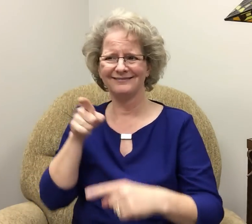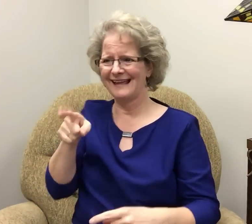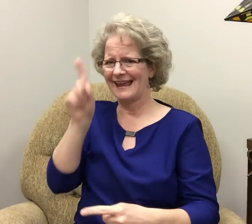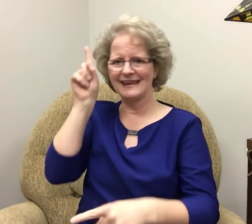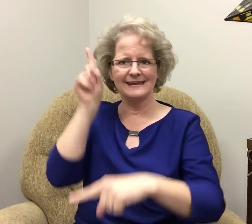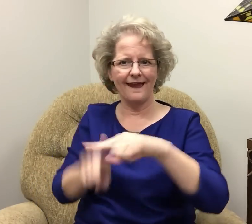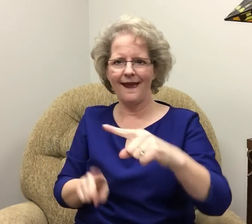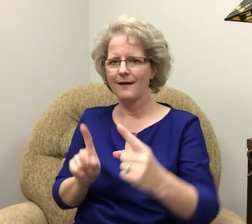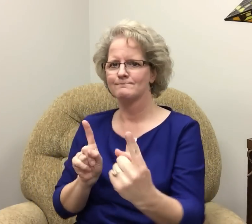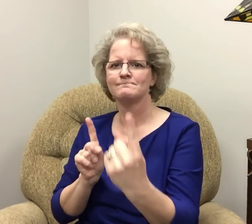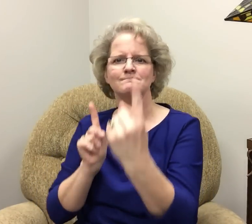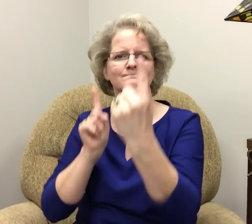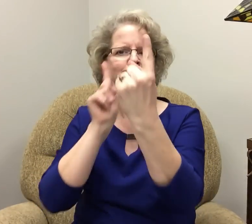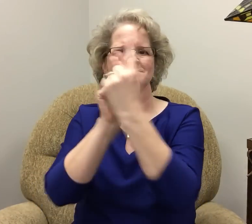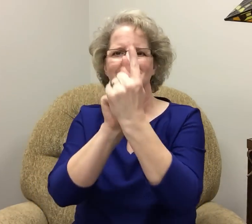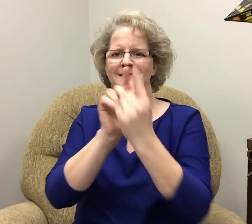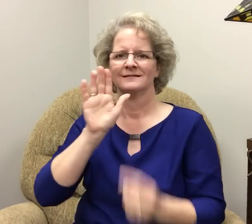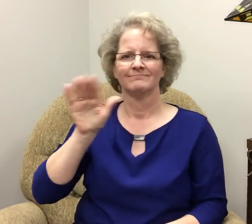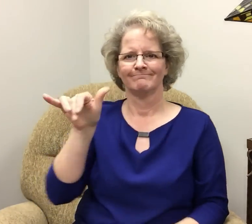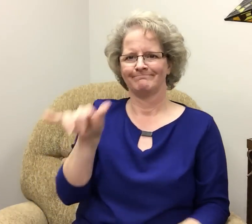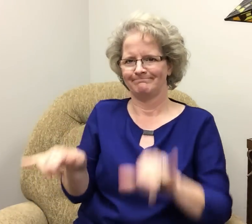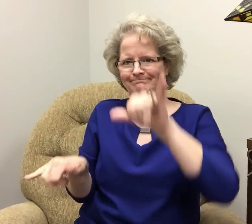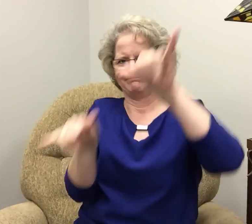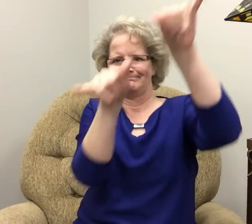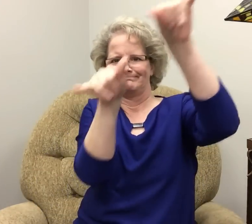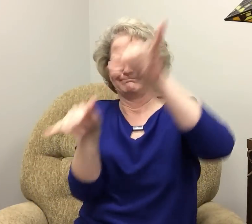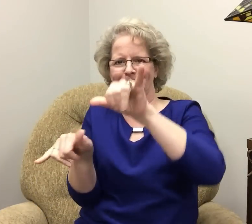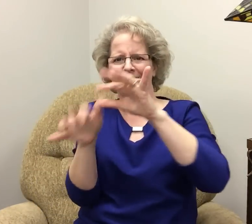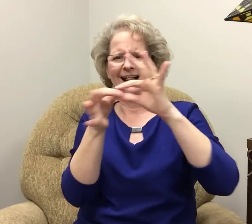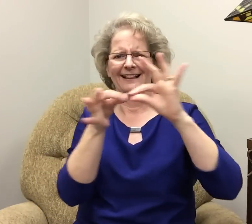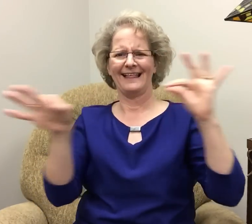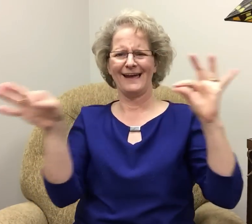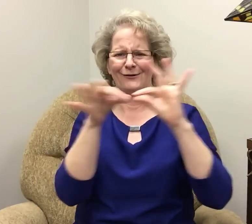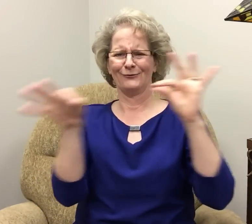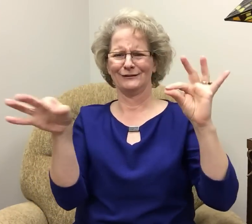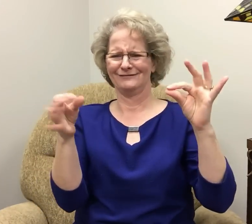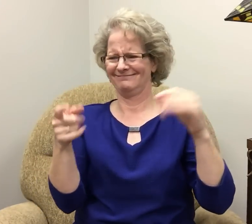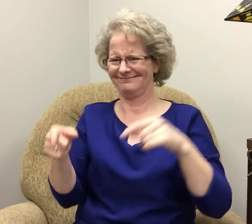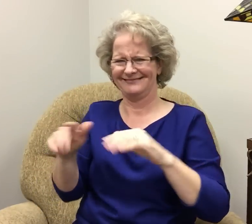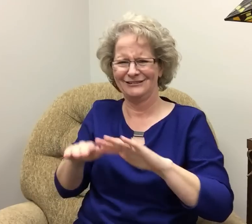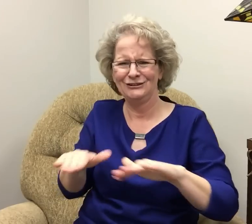That can be extremely traumatizing for the child and what's more, children are not equipped